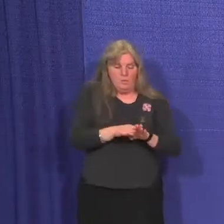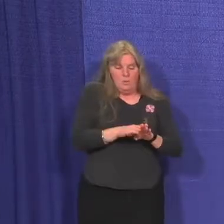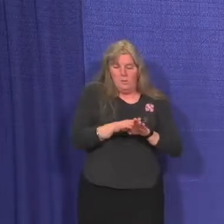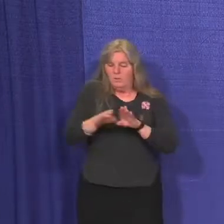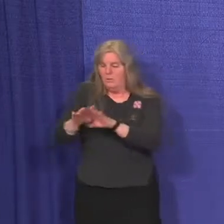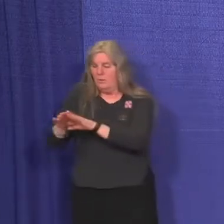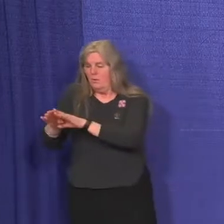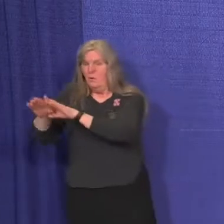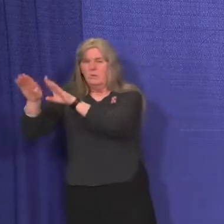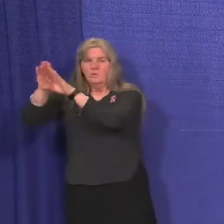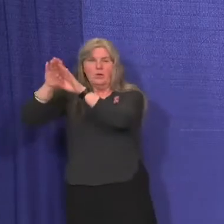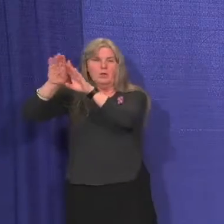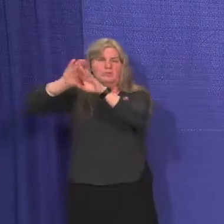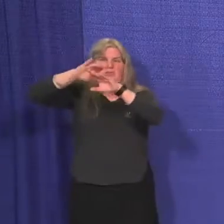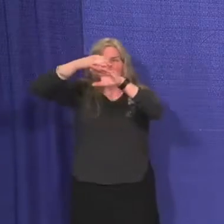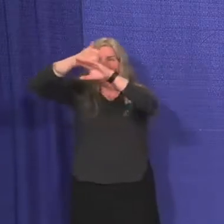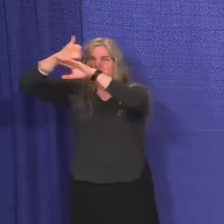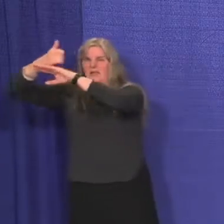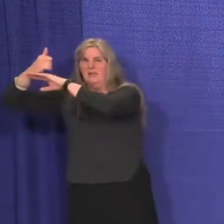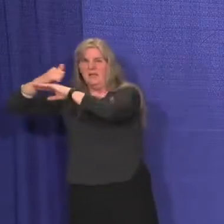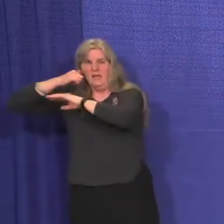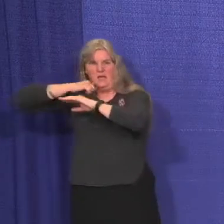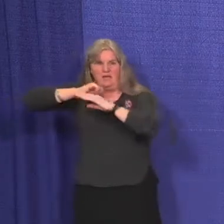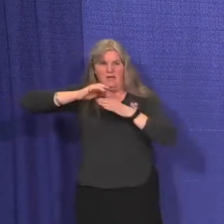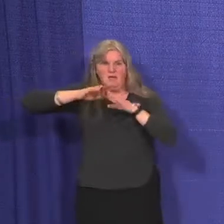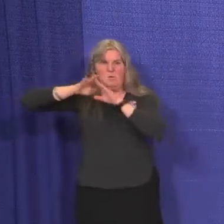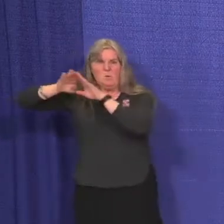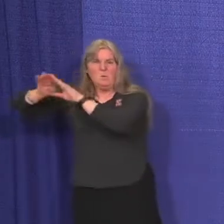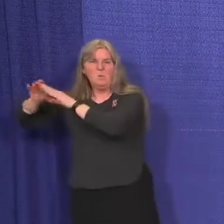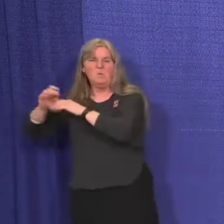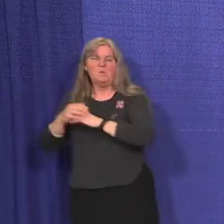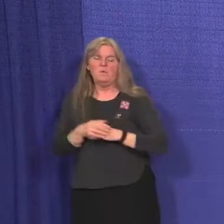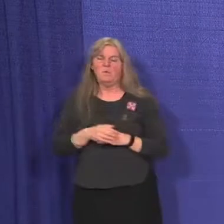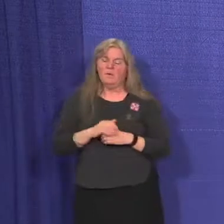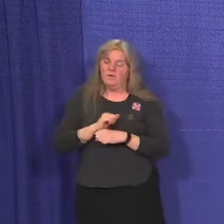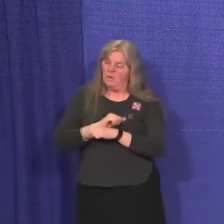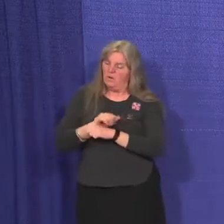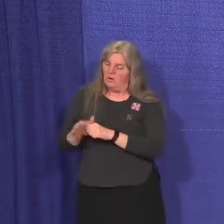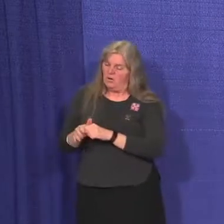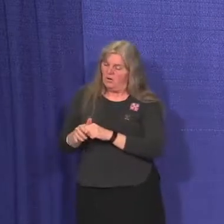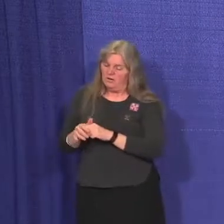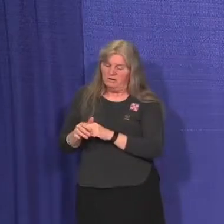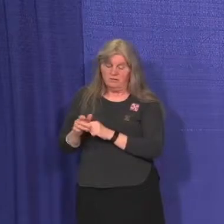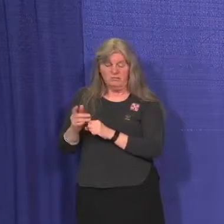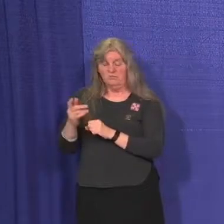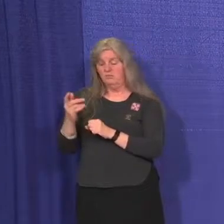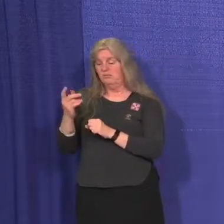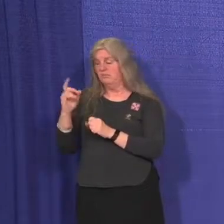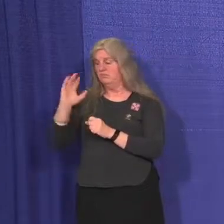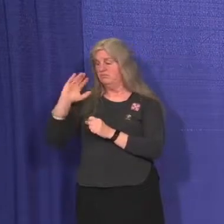be informed and aware of not only what's happening in Yukon but across the country.